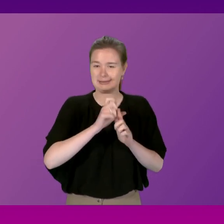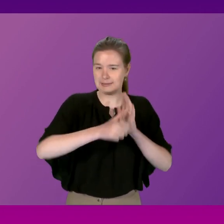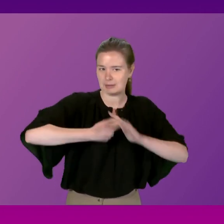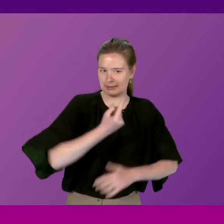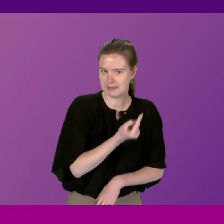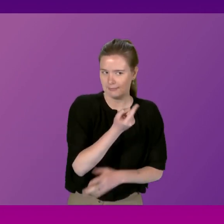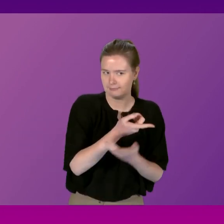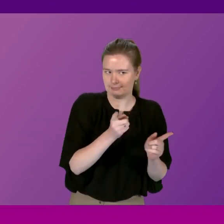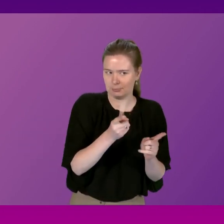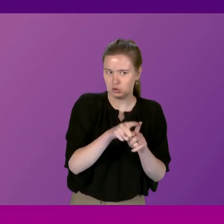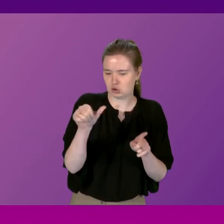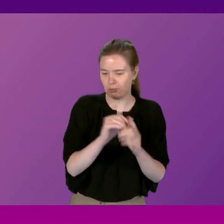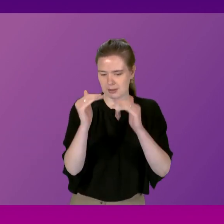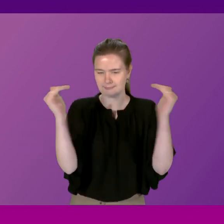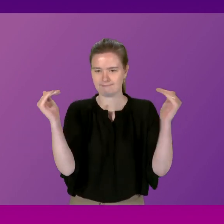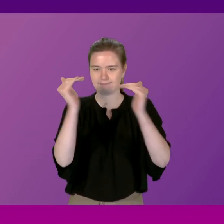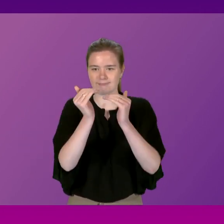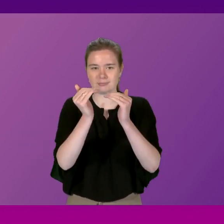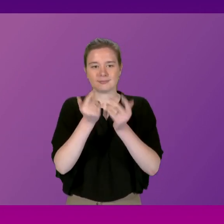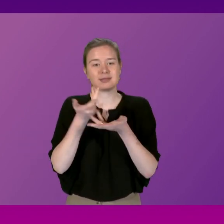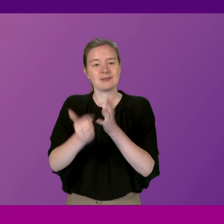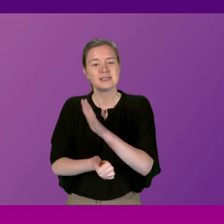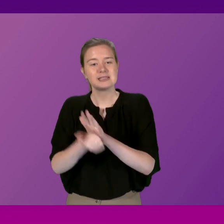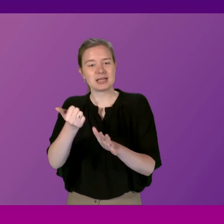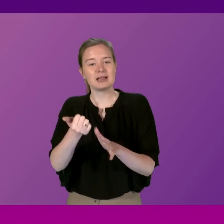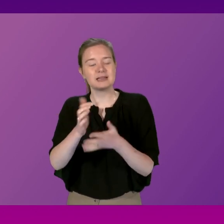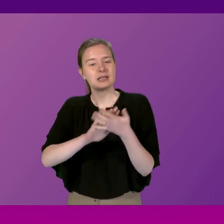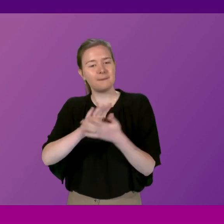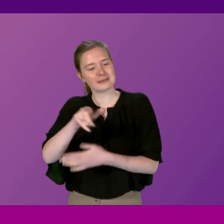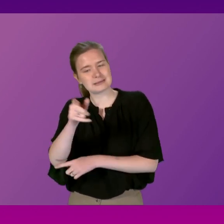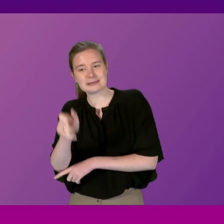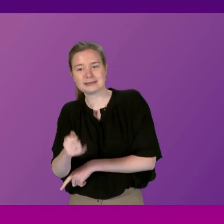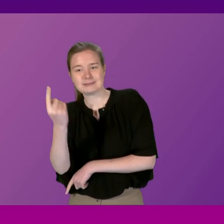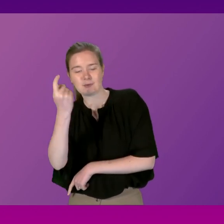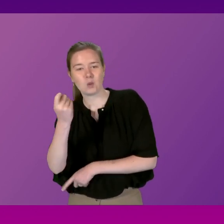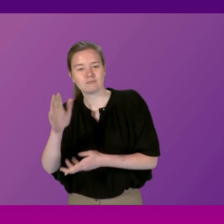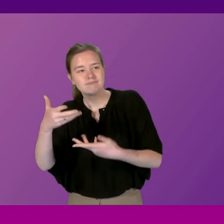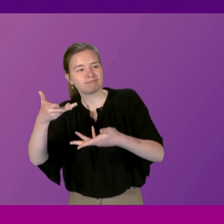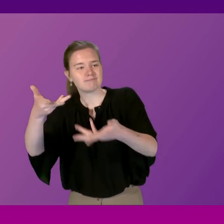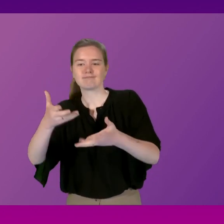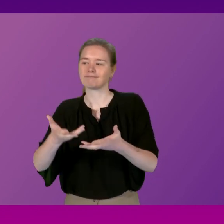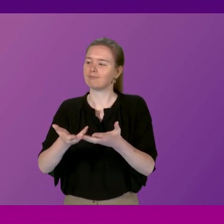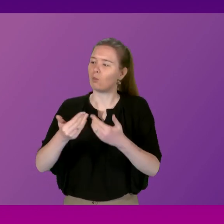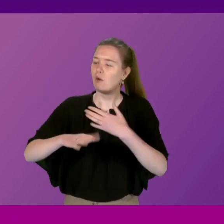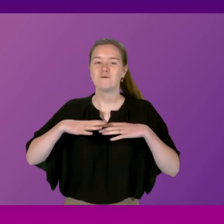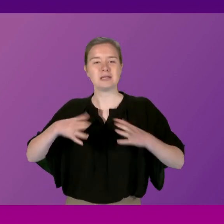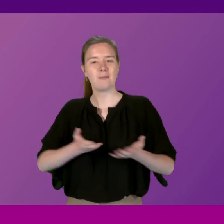Having been equipped with those skills, he would then go on to have greater freedom throughout life.